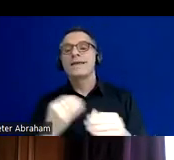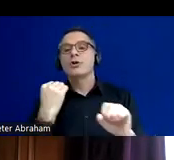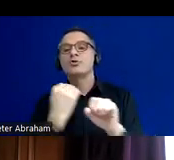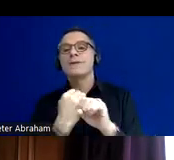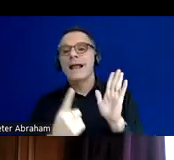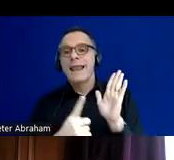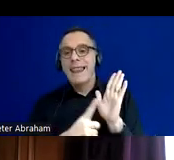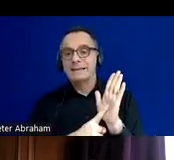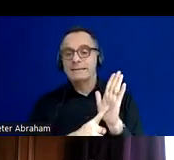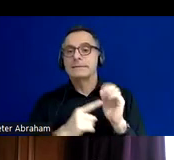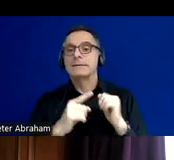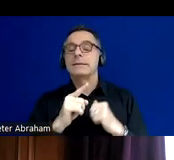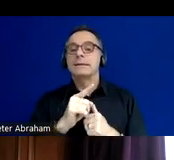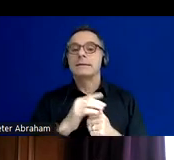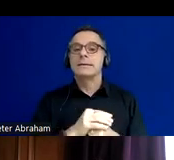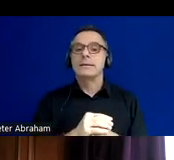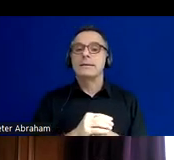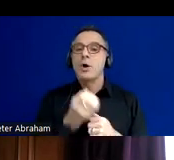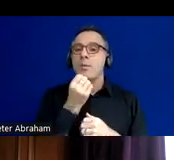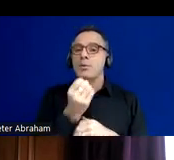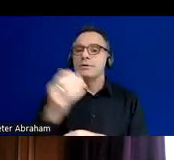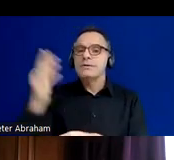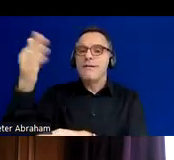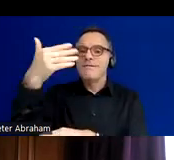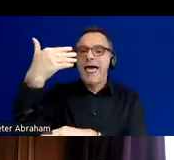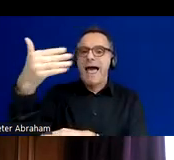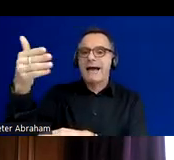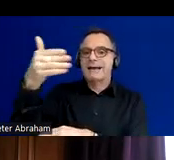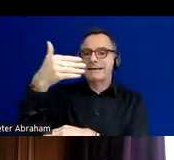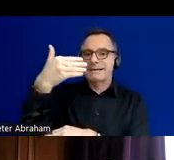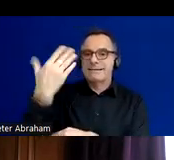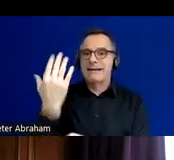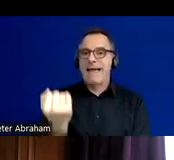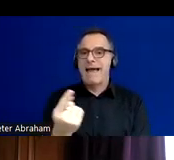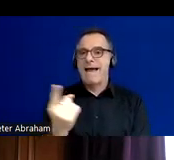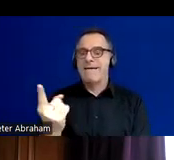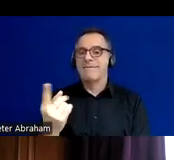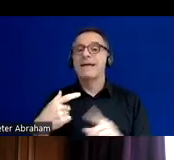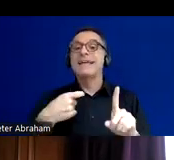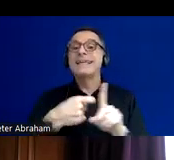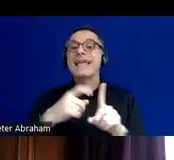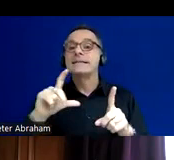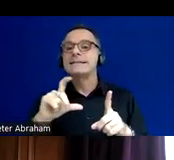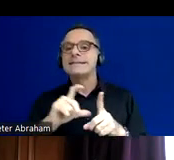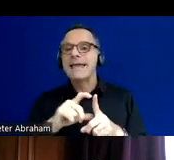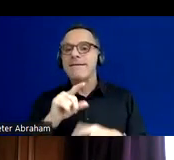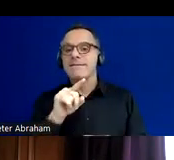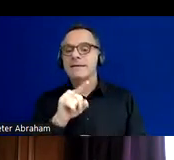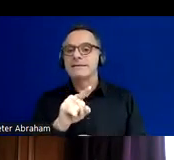including having a beautiful flag at the side of our building. Kate Davis, Manual Labours - who